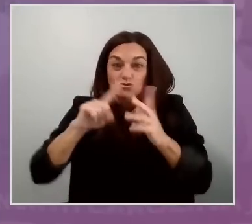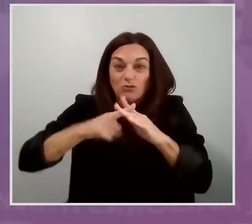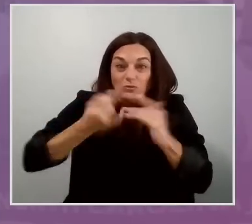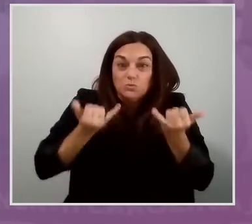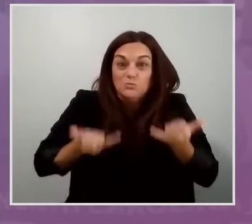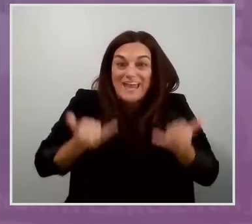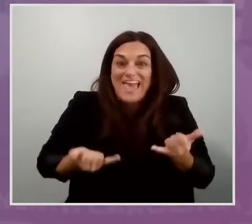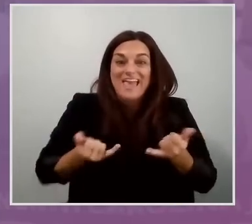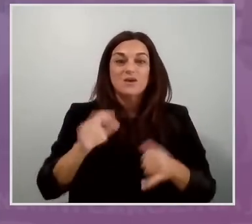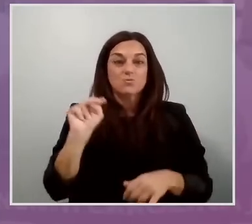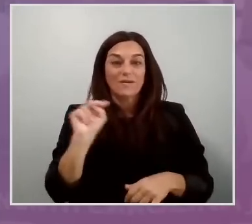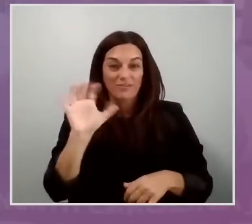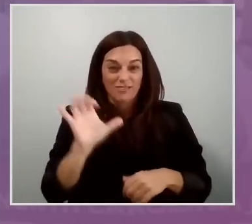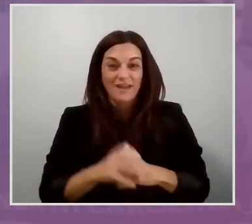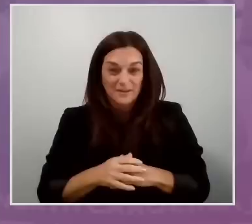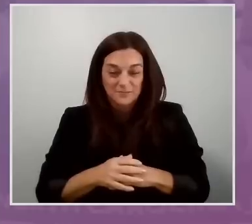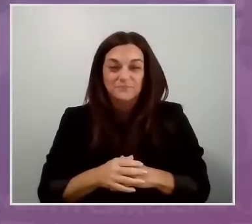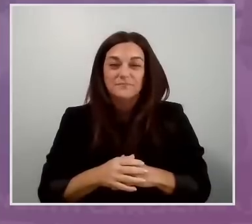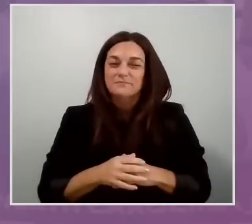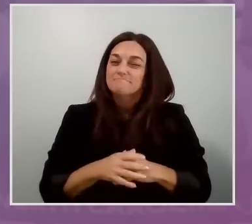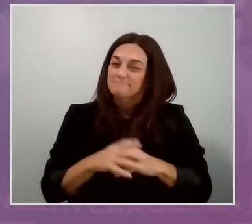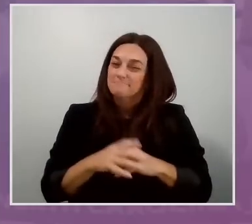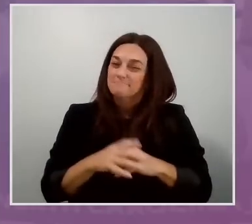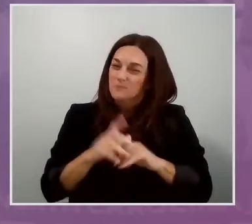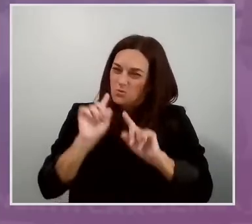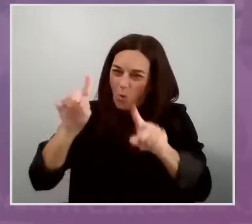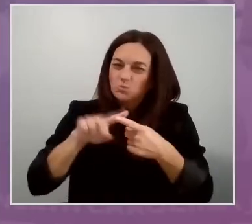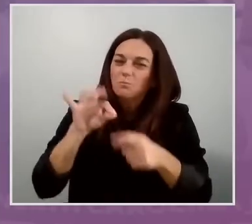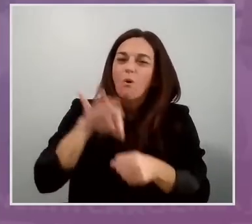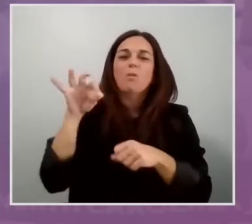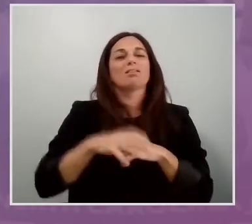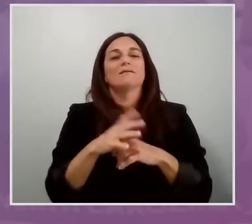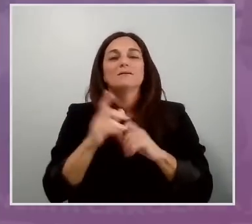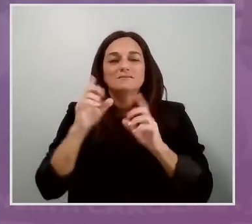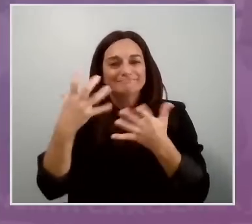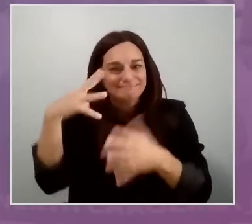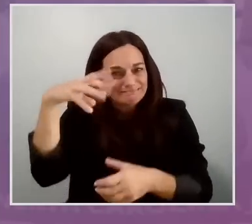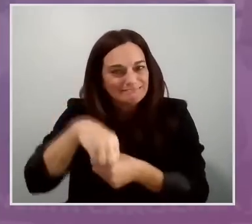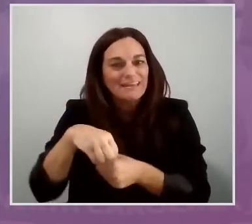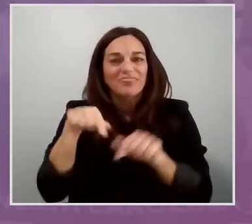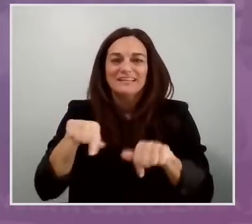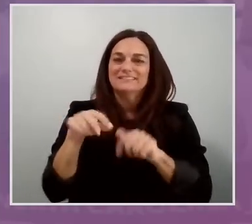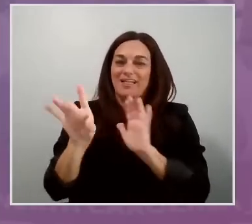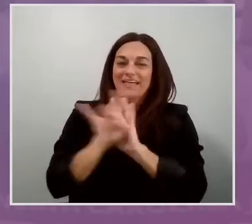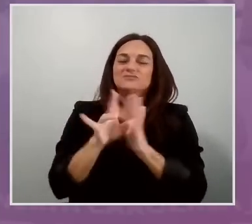CAN GO OUT AND VOTE RIGHT NOW FOR EARLY VOTING. IT STARTED TODAY IN NORTH CAROLINA.